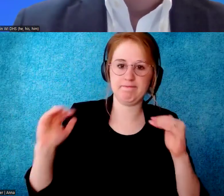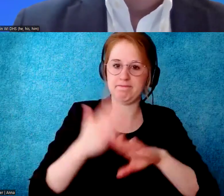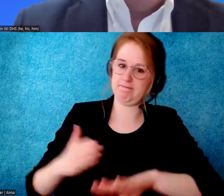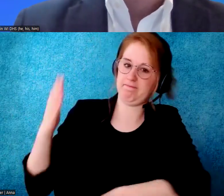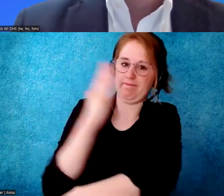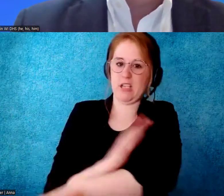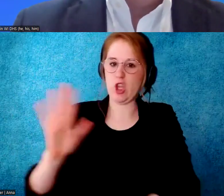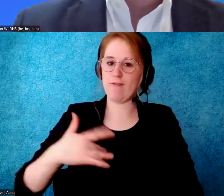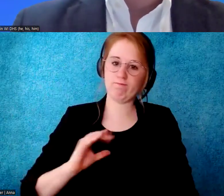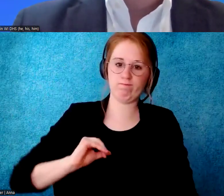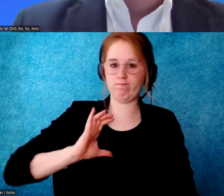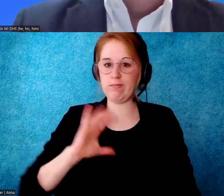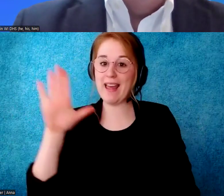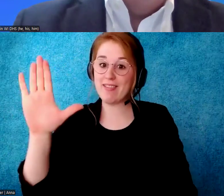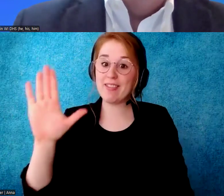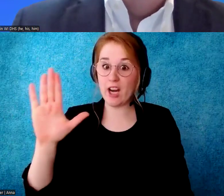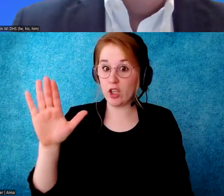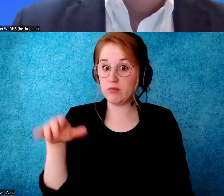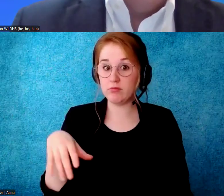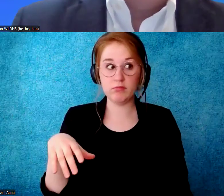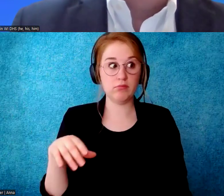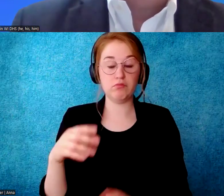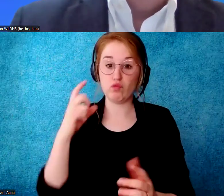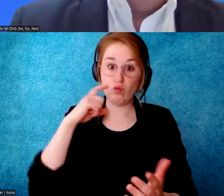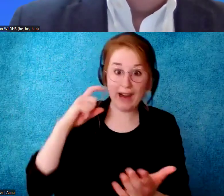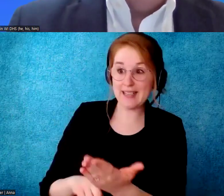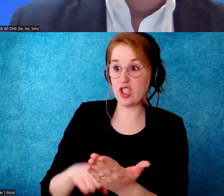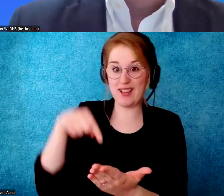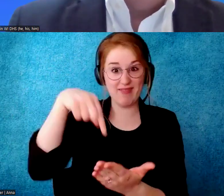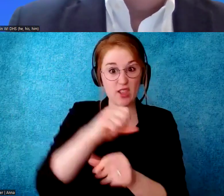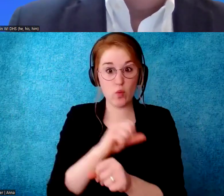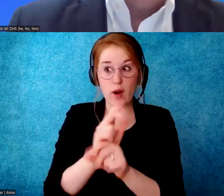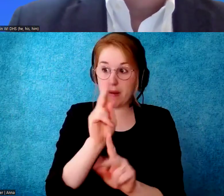and their status in this really important work that we're trying to do.